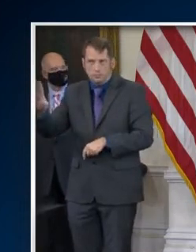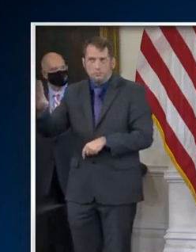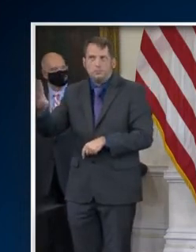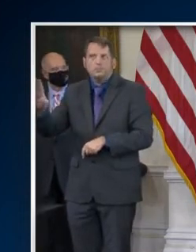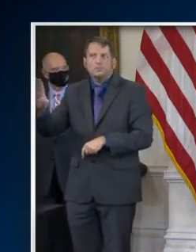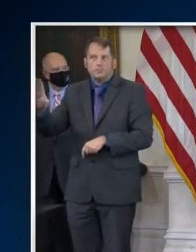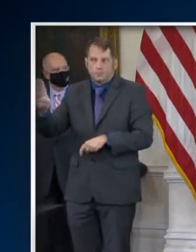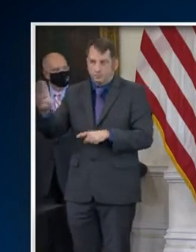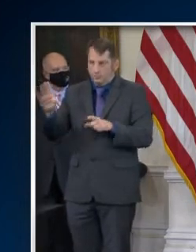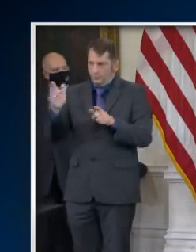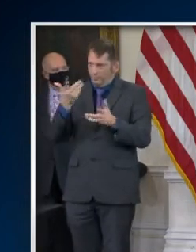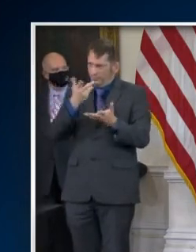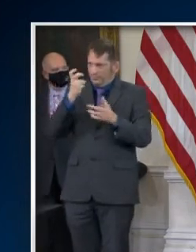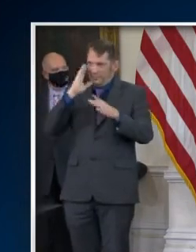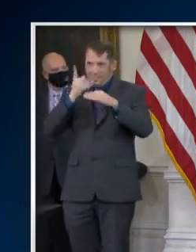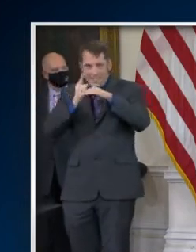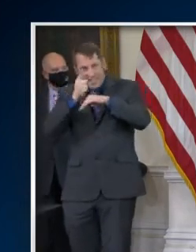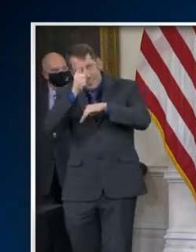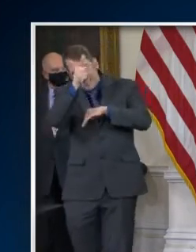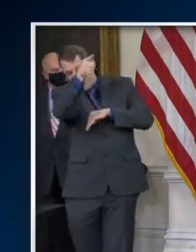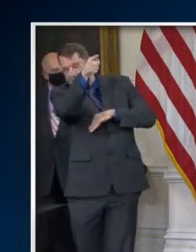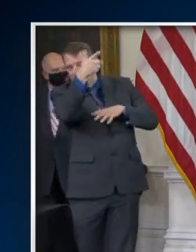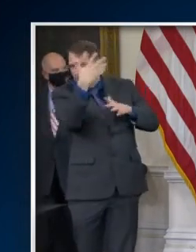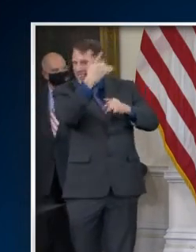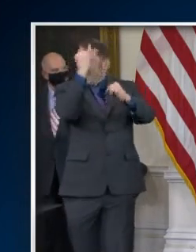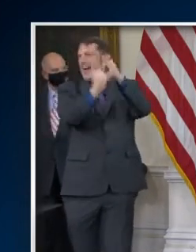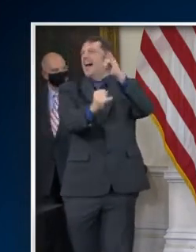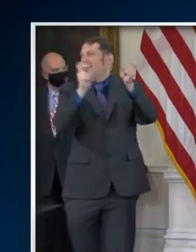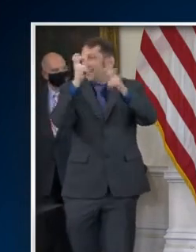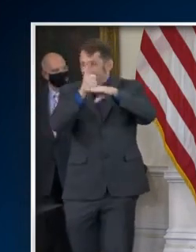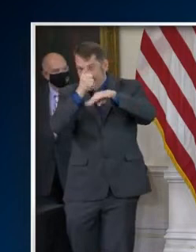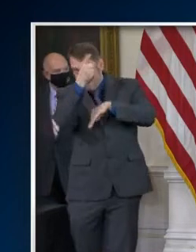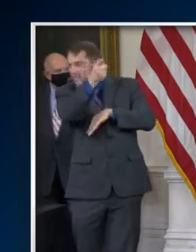AND GIRLS CLUB’S TO BRING VACCINE THAT LAST MILE.